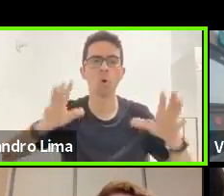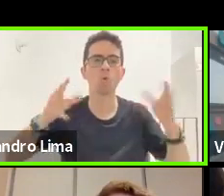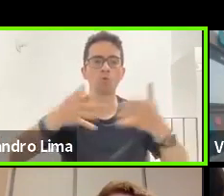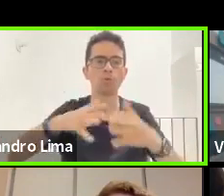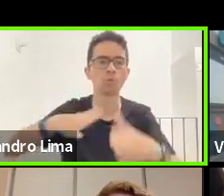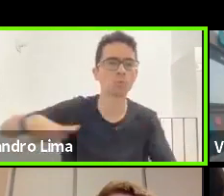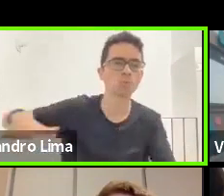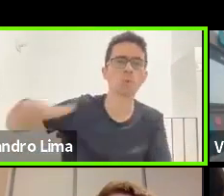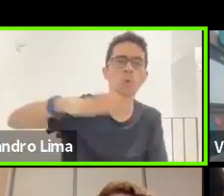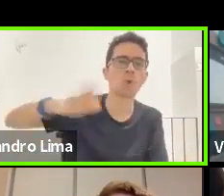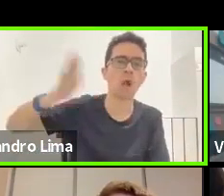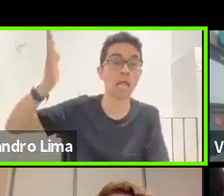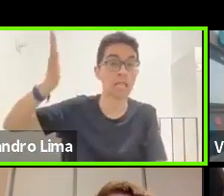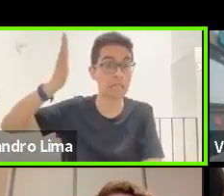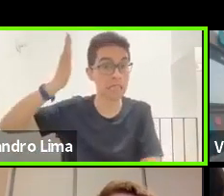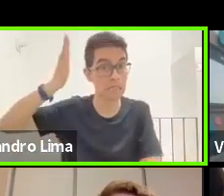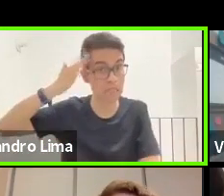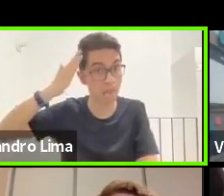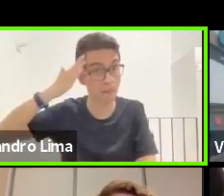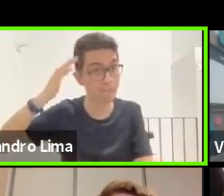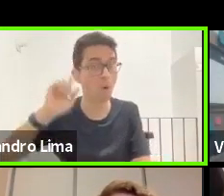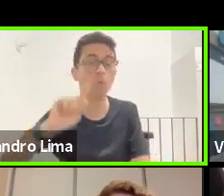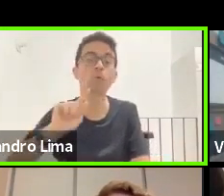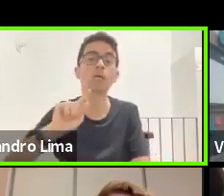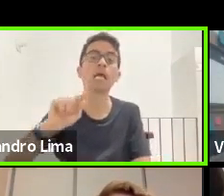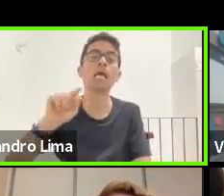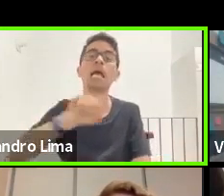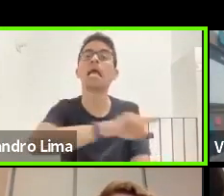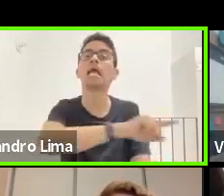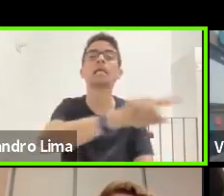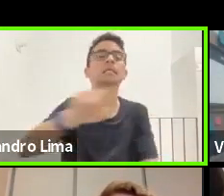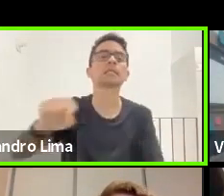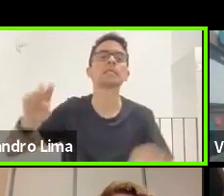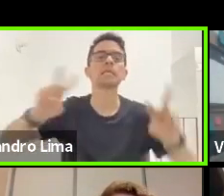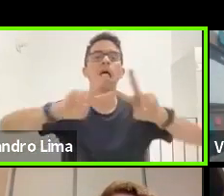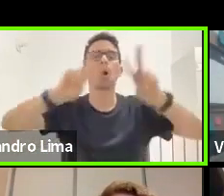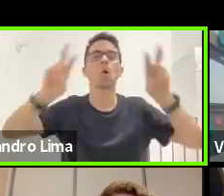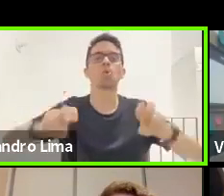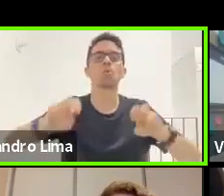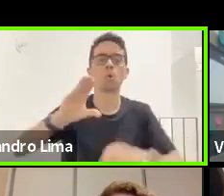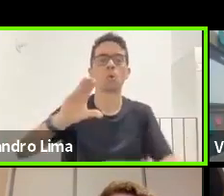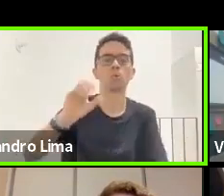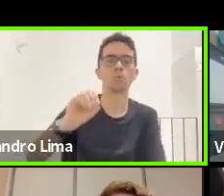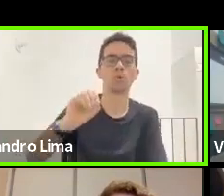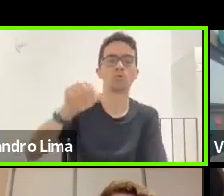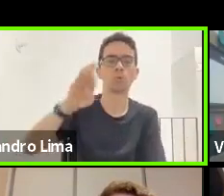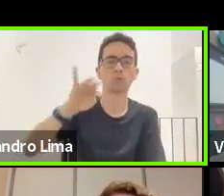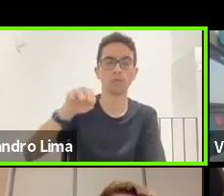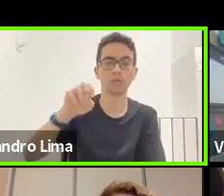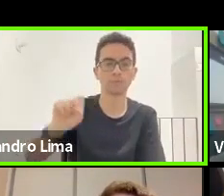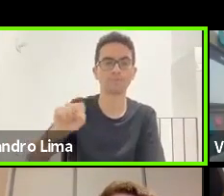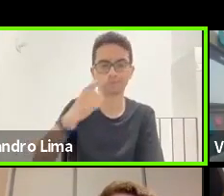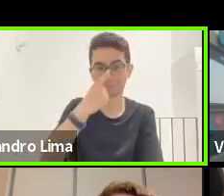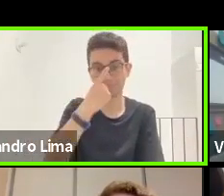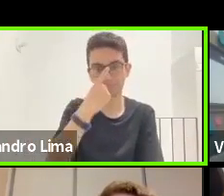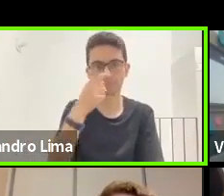to, to understand and to leave concepts, you know. w, as a way to w, as a way to fight like a way to fight, let's say this more way to fight, let's say this,